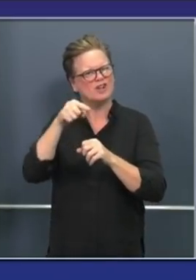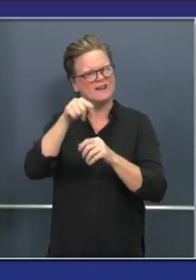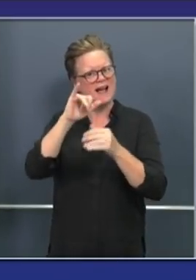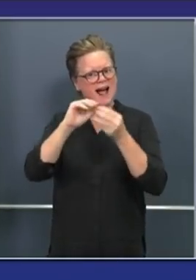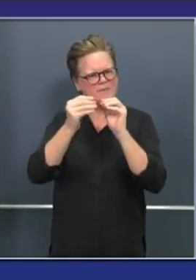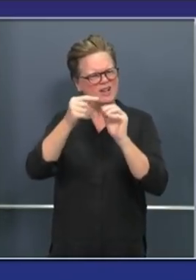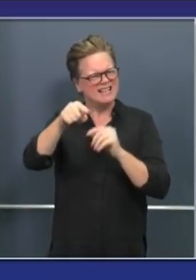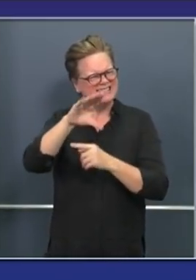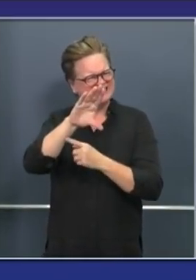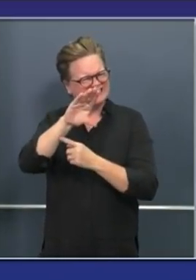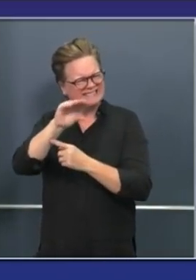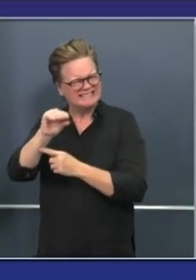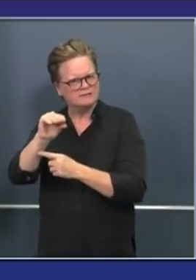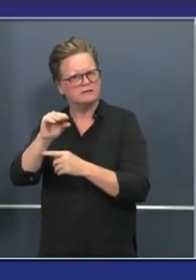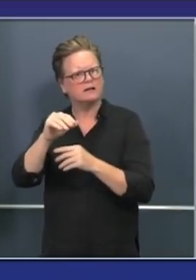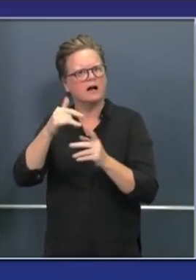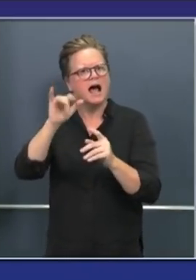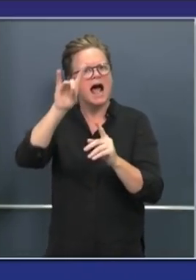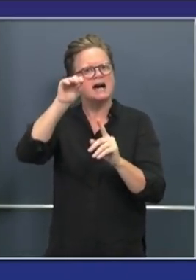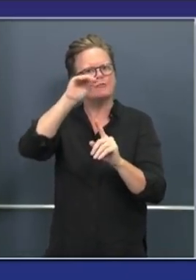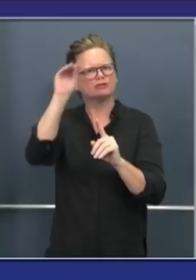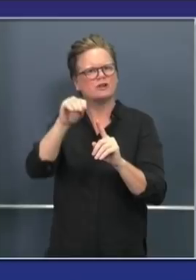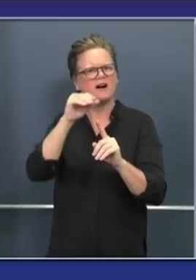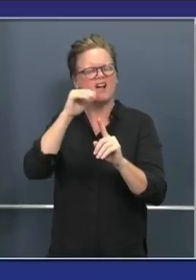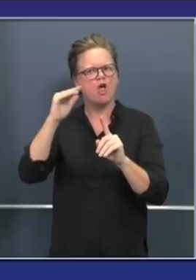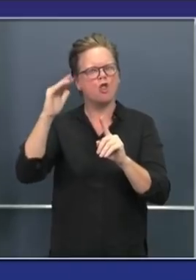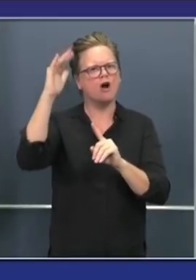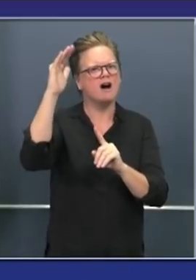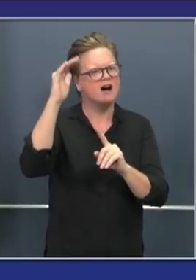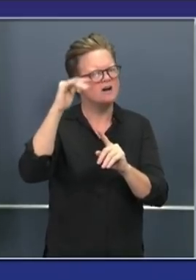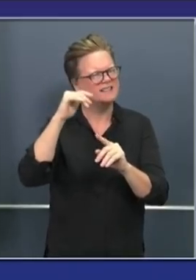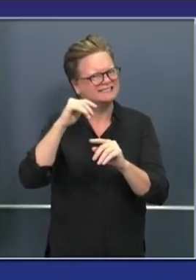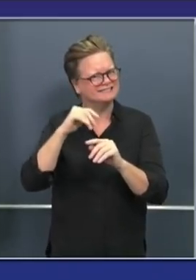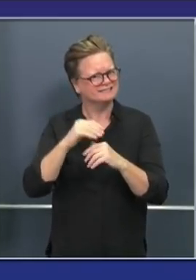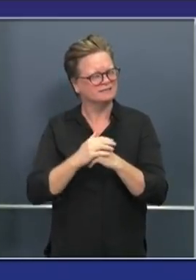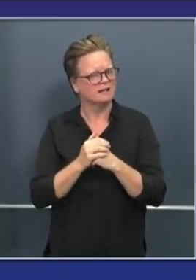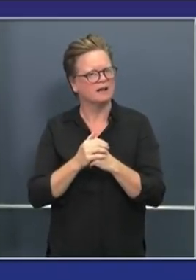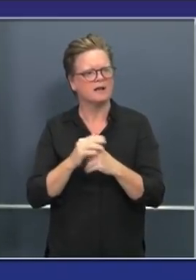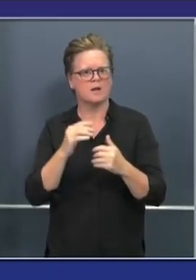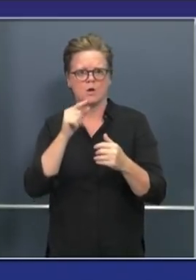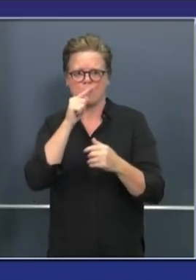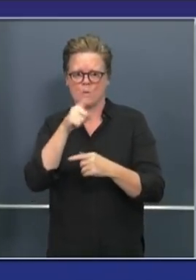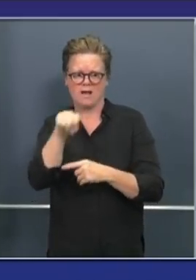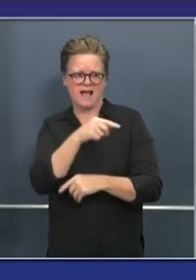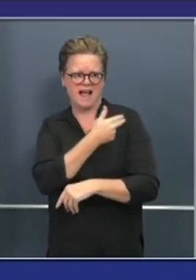WE WANT TO MAKE SURE THAT THE LEVEL OF INCREASE IN YOUR HOSPITALS WITH COVID-19